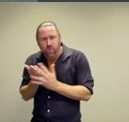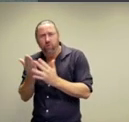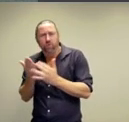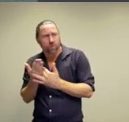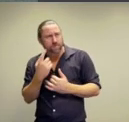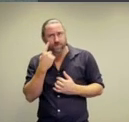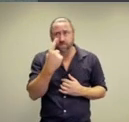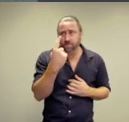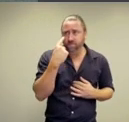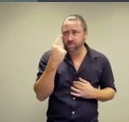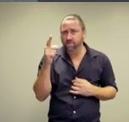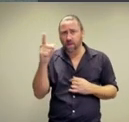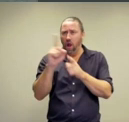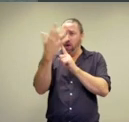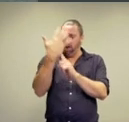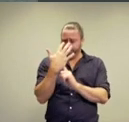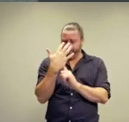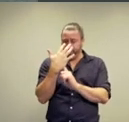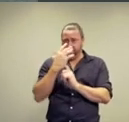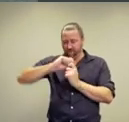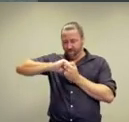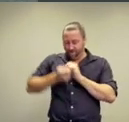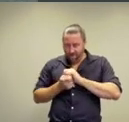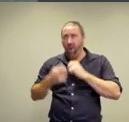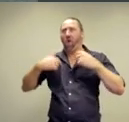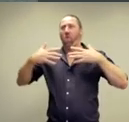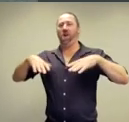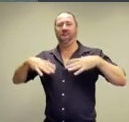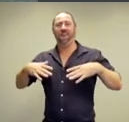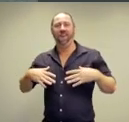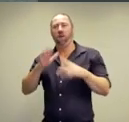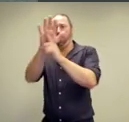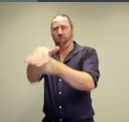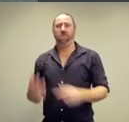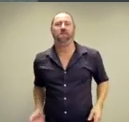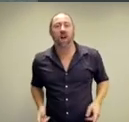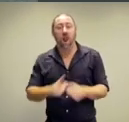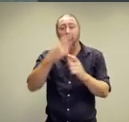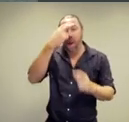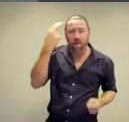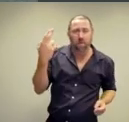to reappropriate those that which has aimed to oppress them, thinking most notably about labels